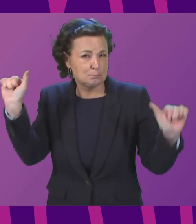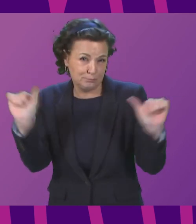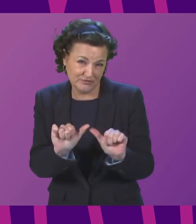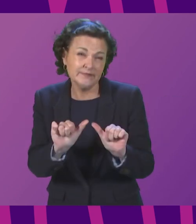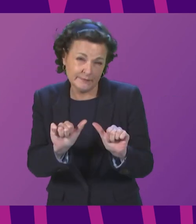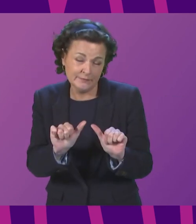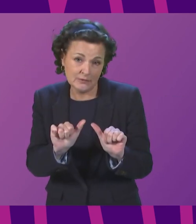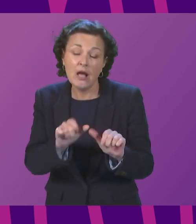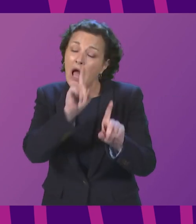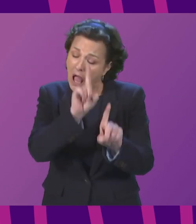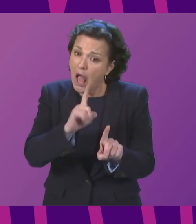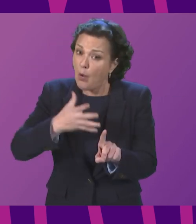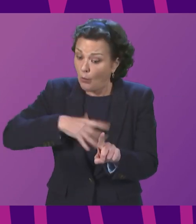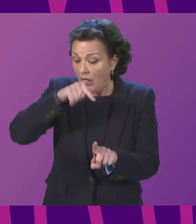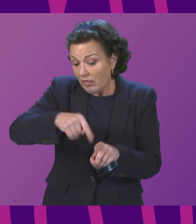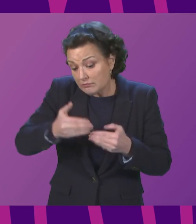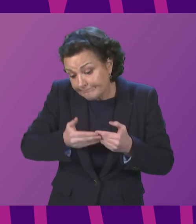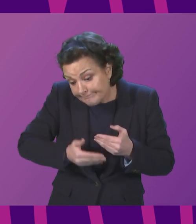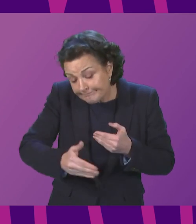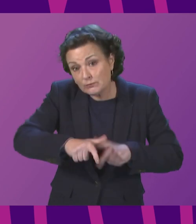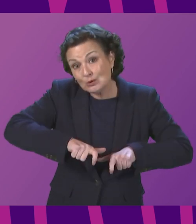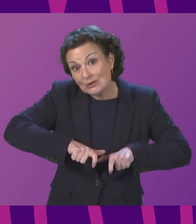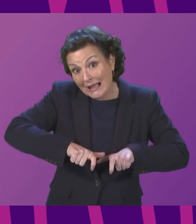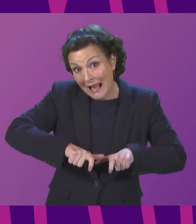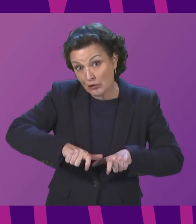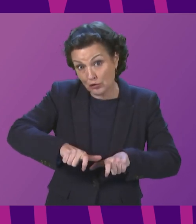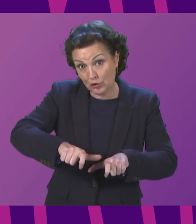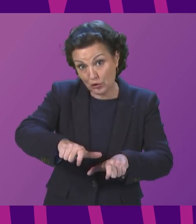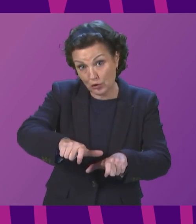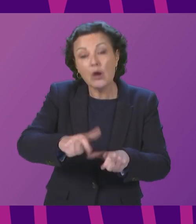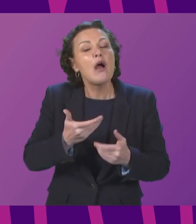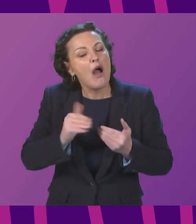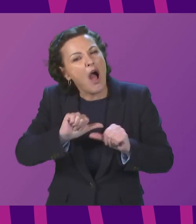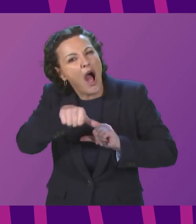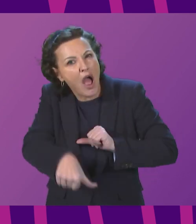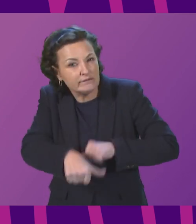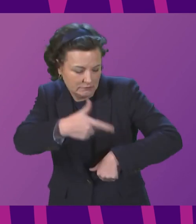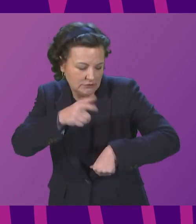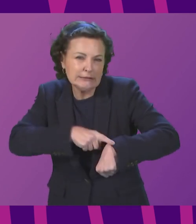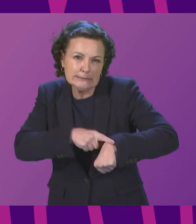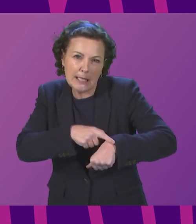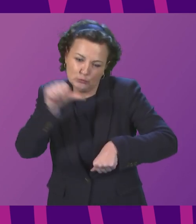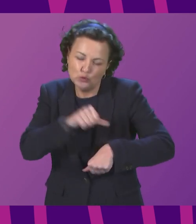to allow the session to continue beyond the scheduled time in order to take as many questions as possible.